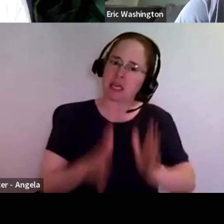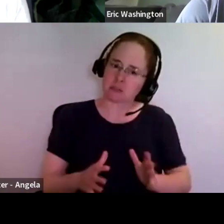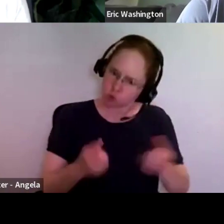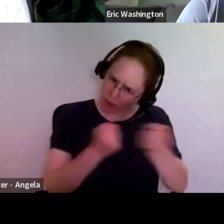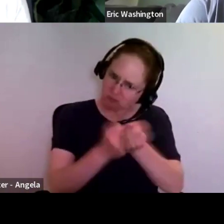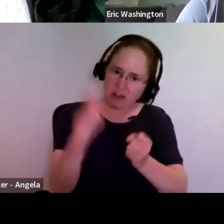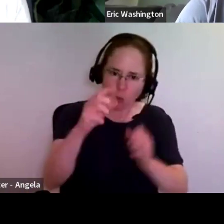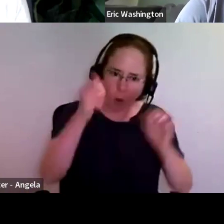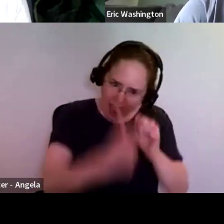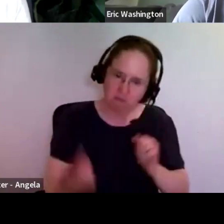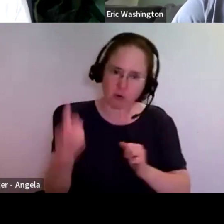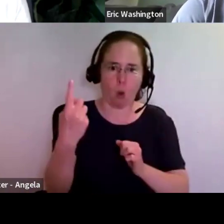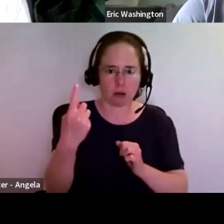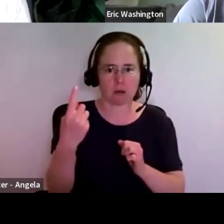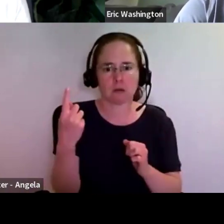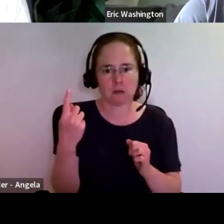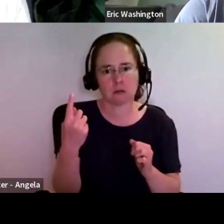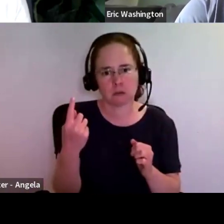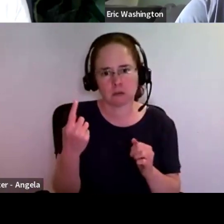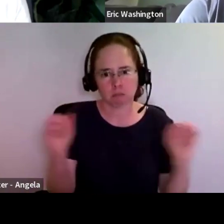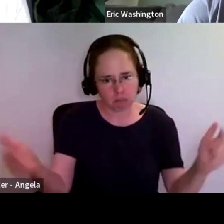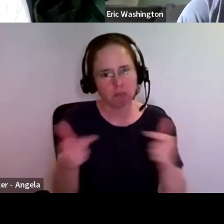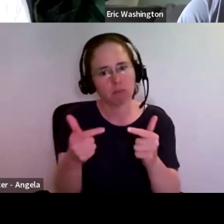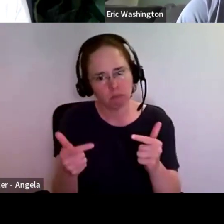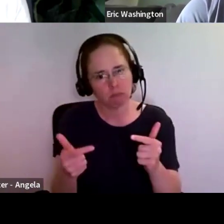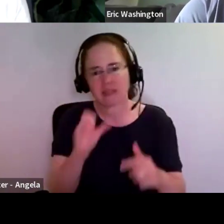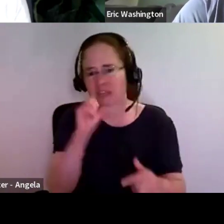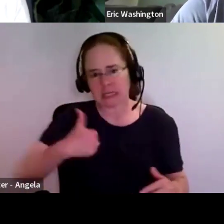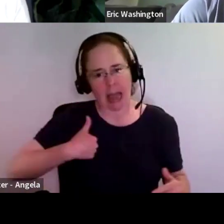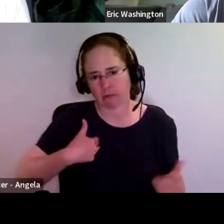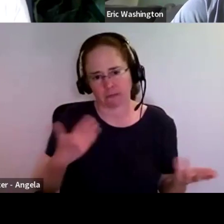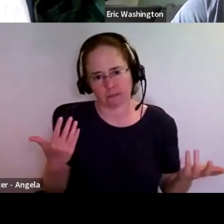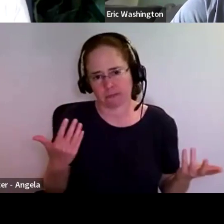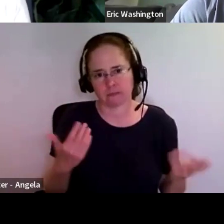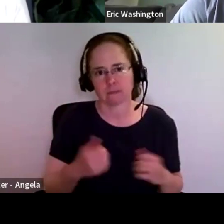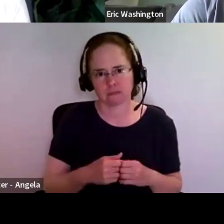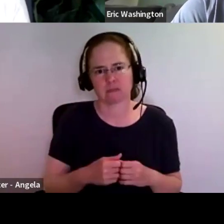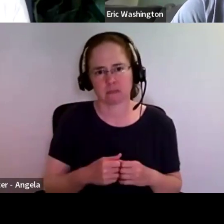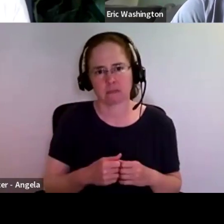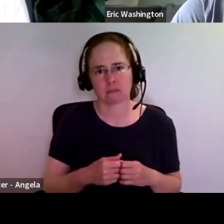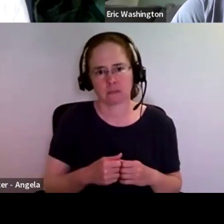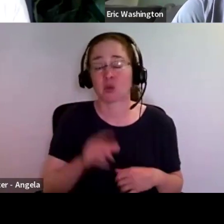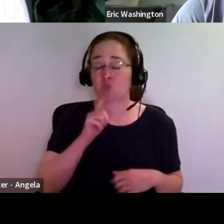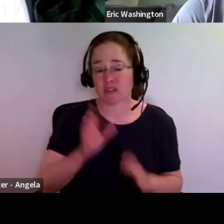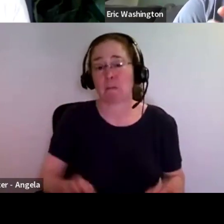everyone that you know that don't have you know. I think that that's just really important, even when the